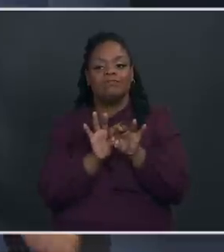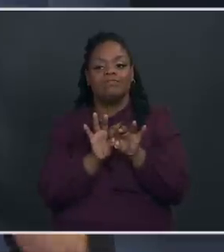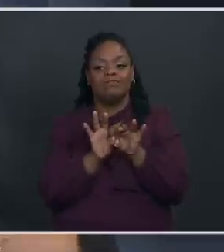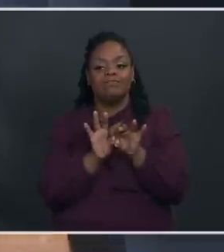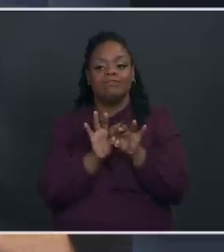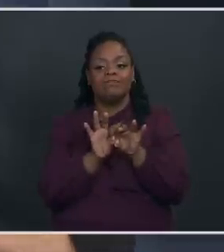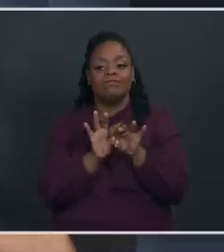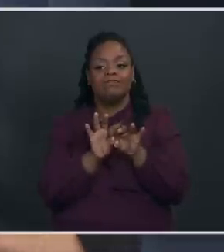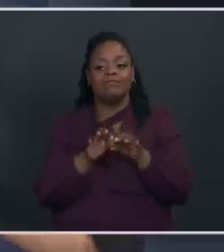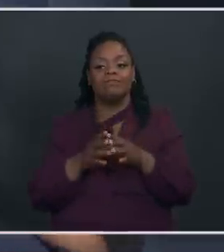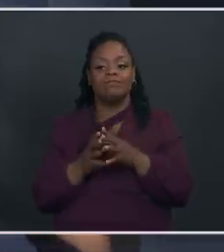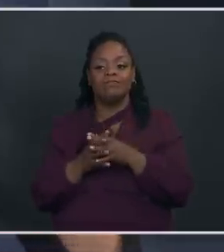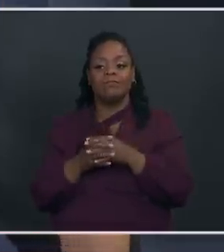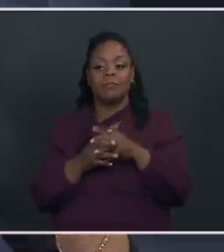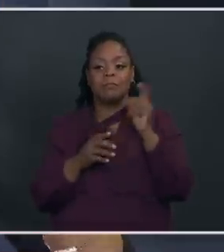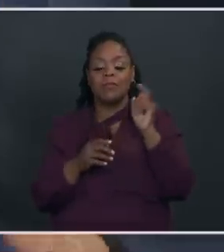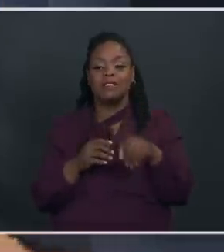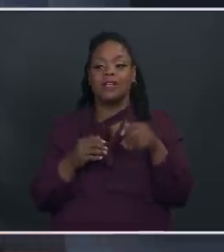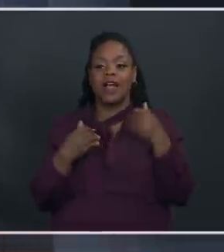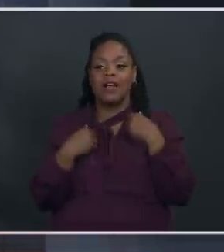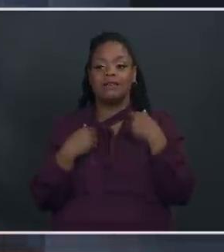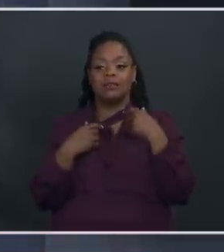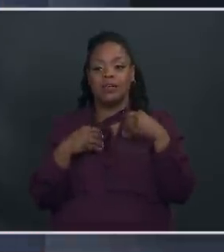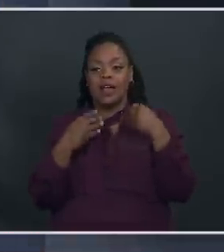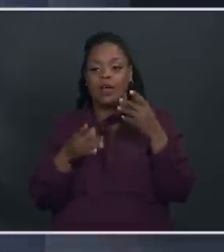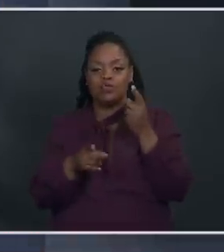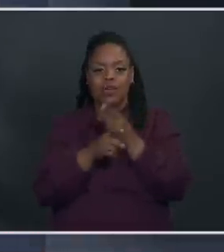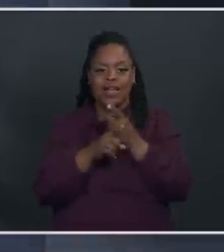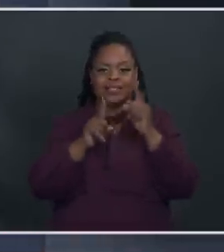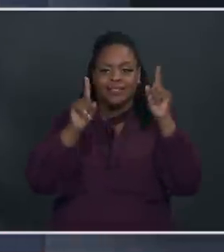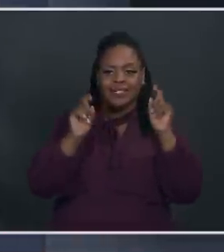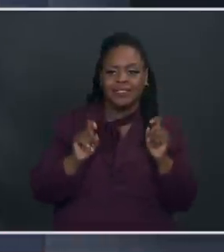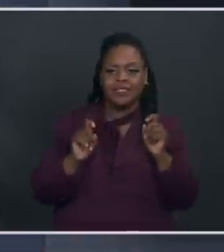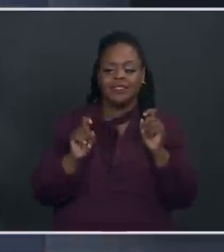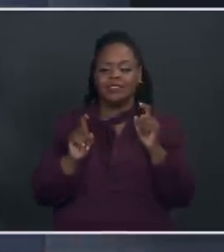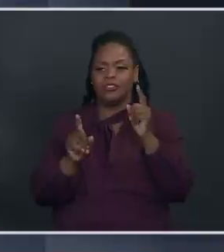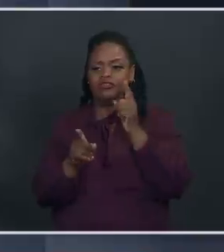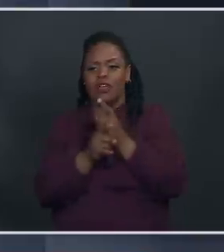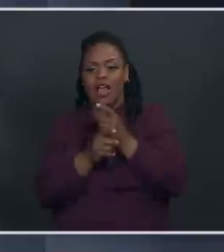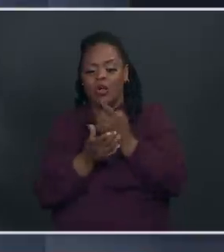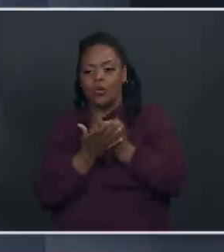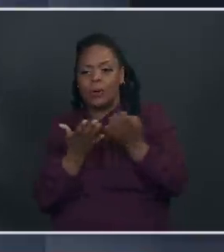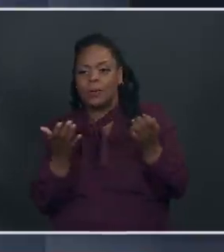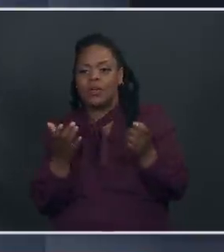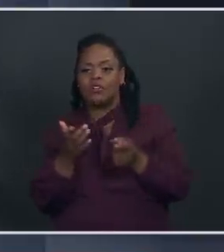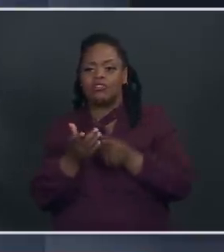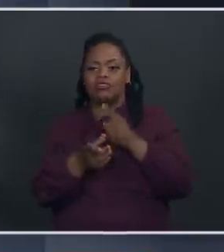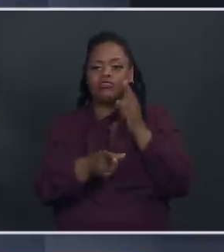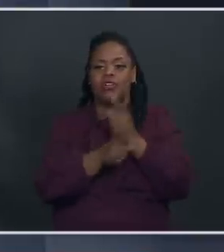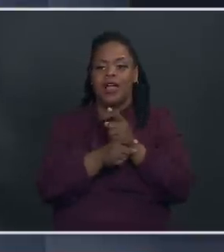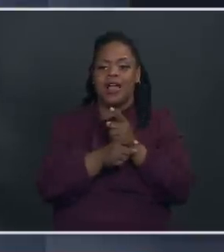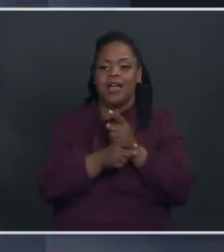the testing, the ventilation, in some cases, that they need is because nobody wants to be having a conversation in May or June